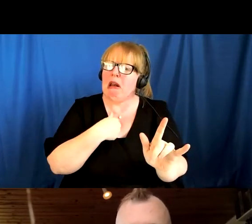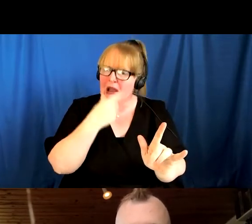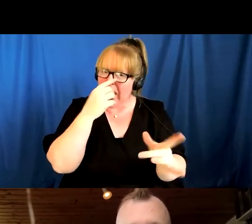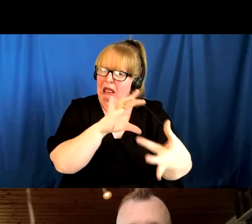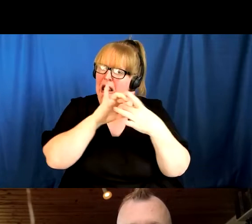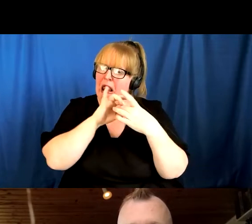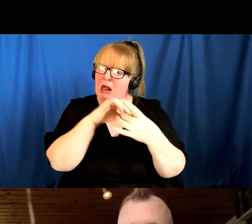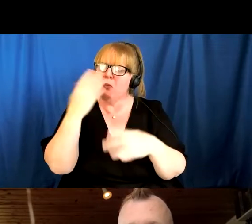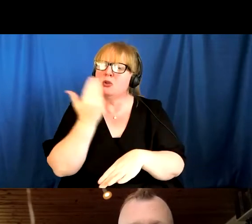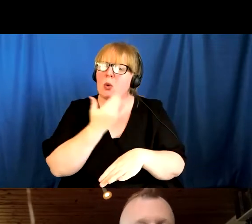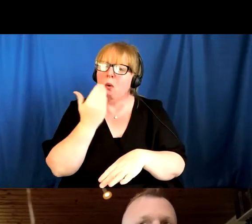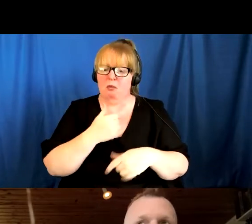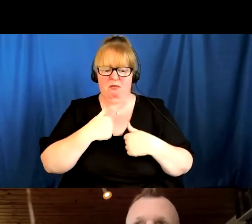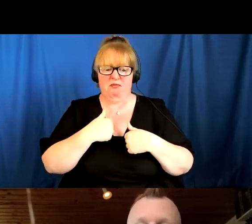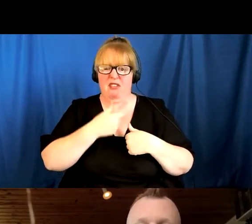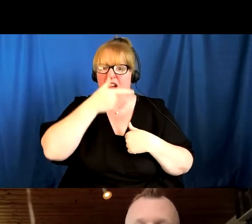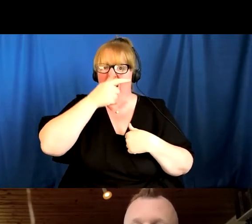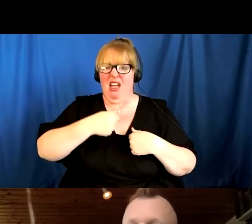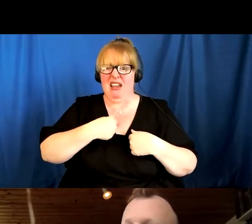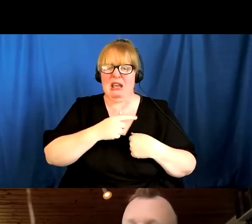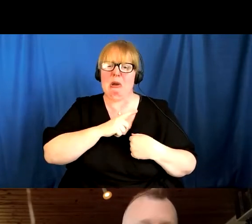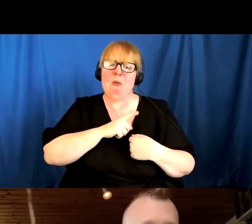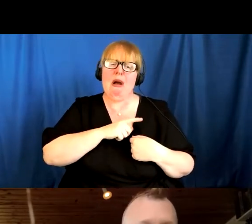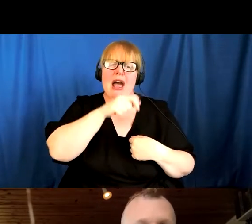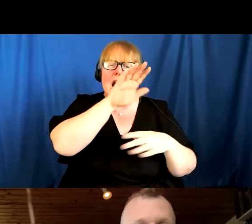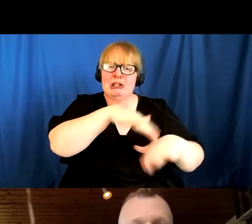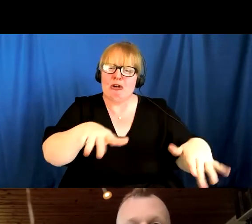with some kids from one of the schools, and over an 18-month period, I worked with them.